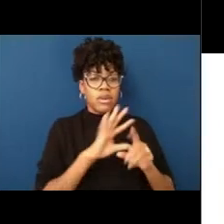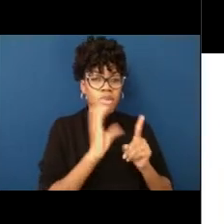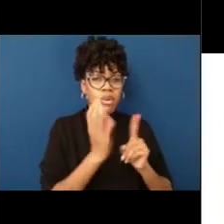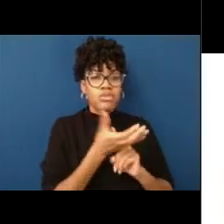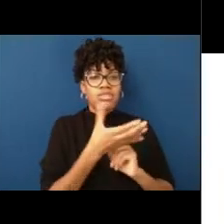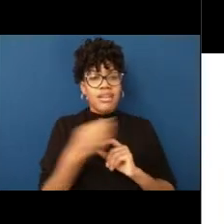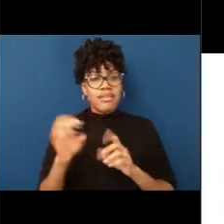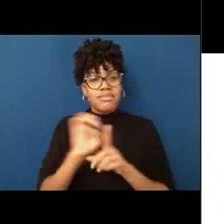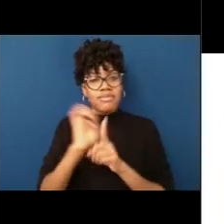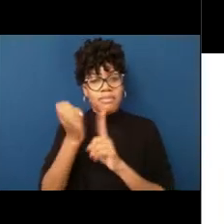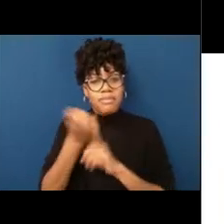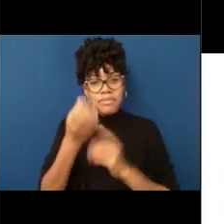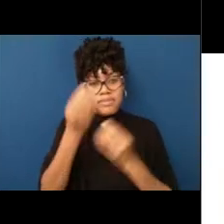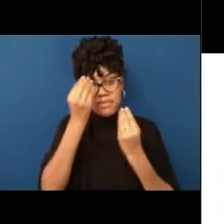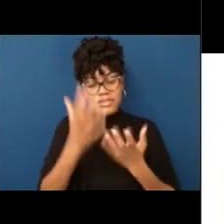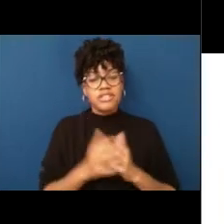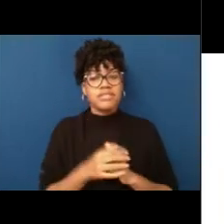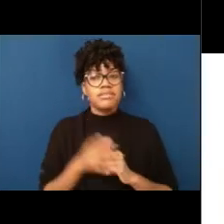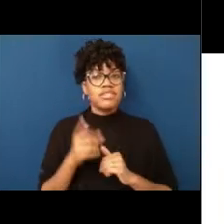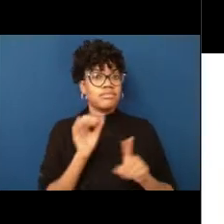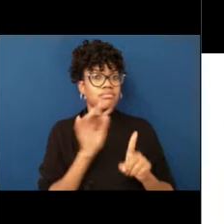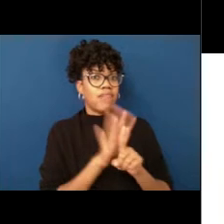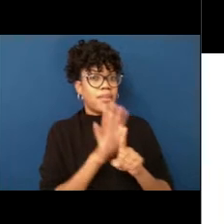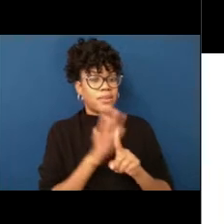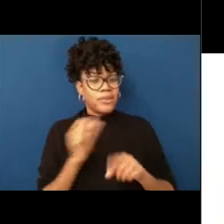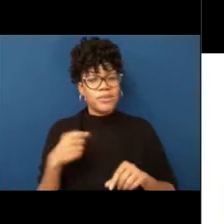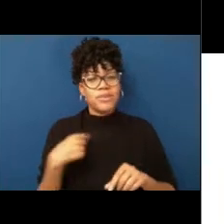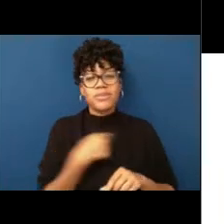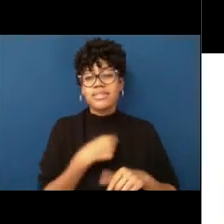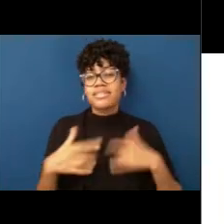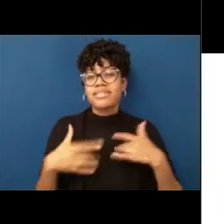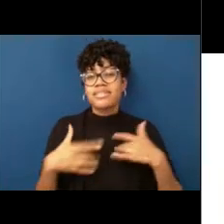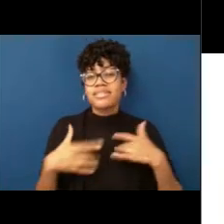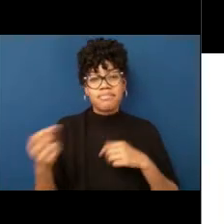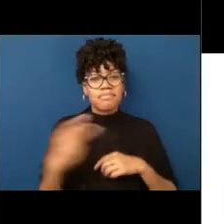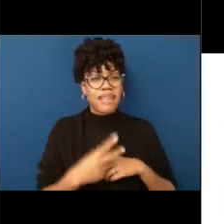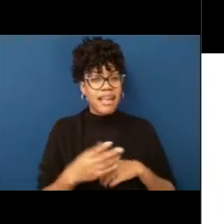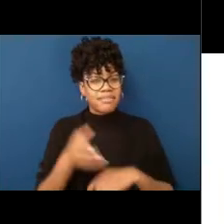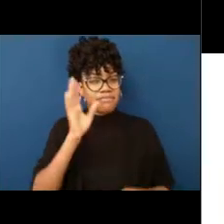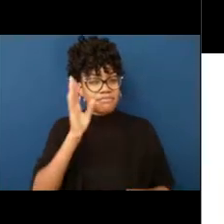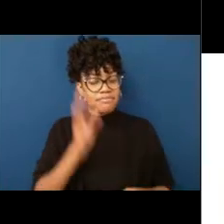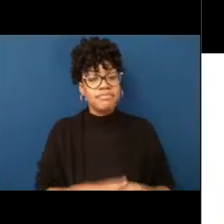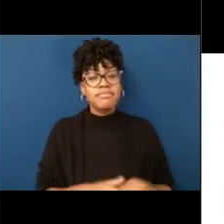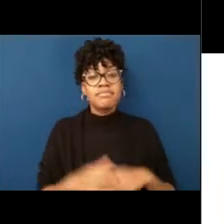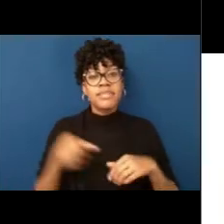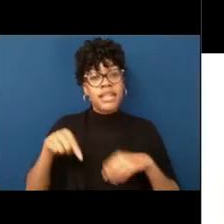and we're so happy to have her back. This year, she has a 10-minute hands-on activity during her talk,